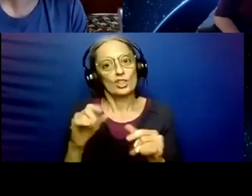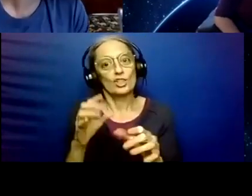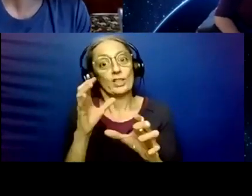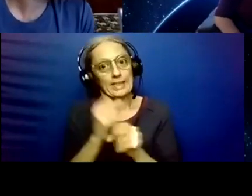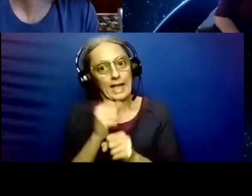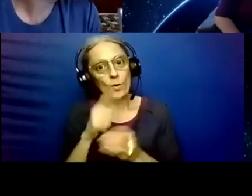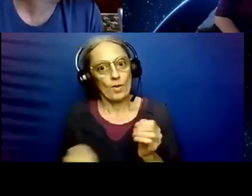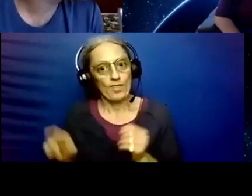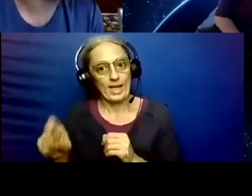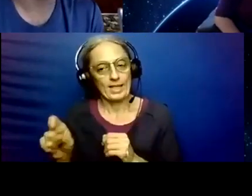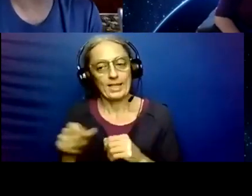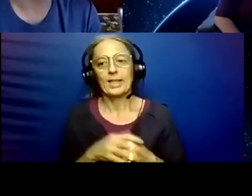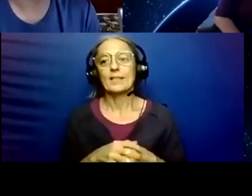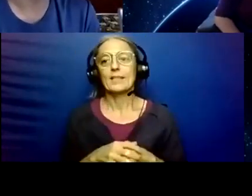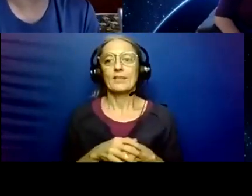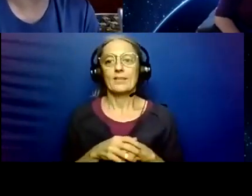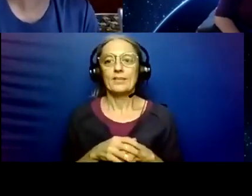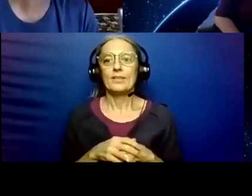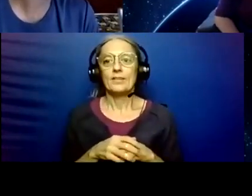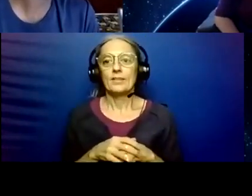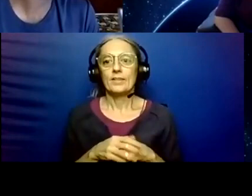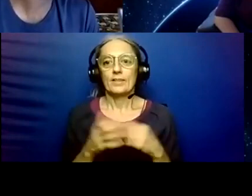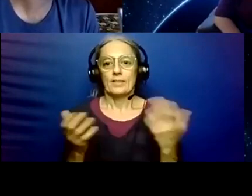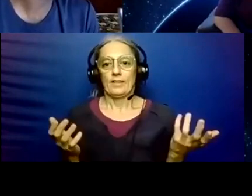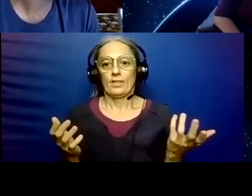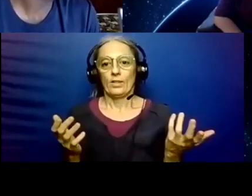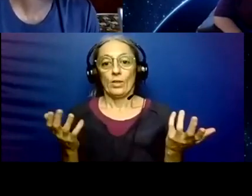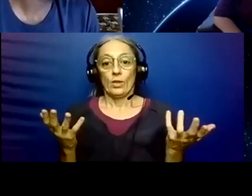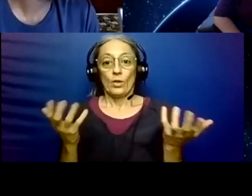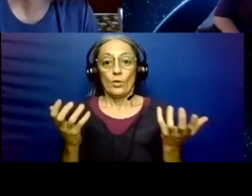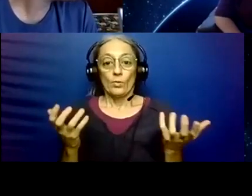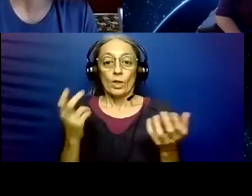in the black community or Latino community.